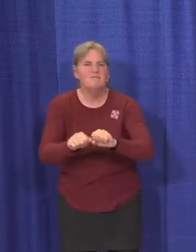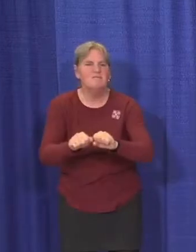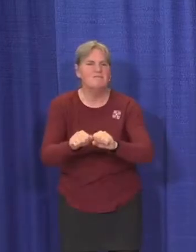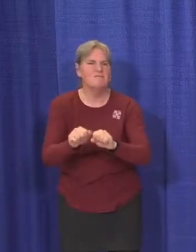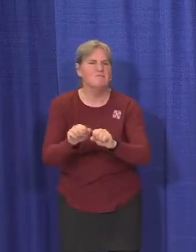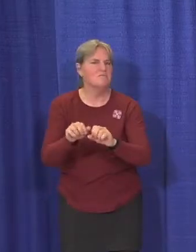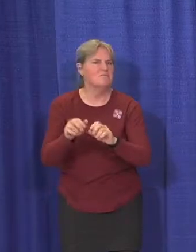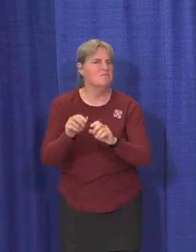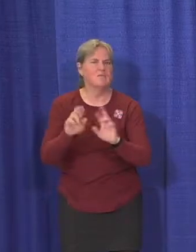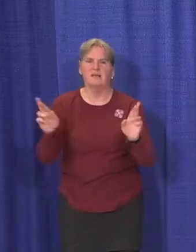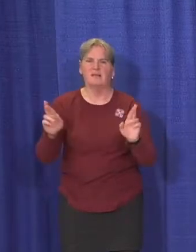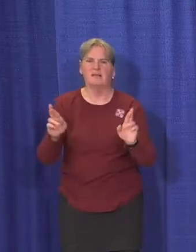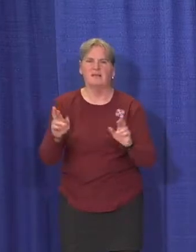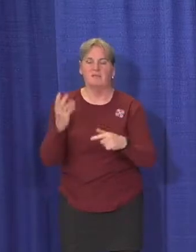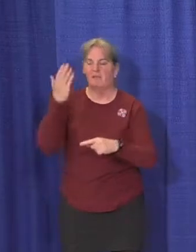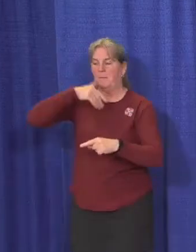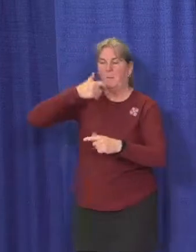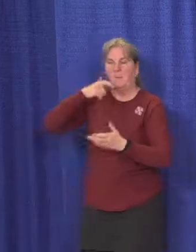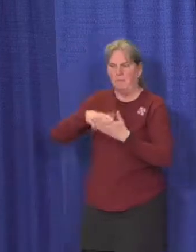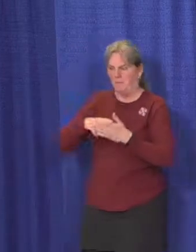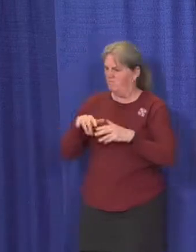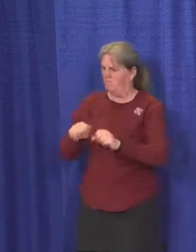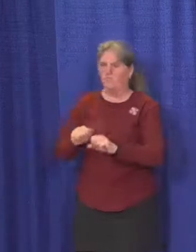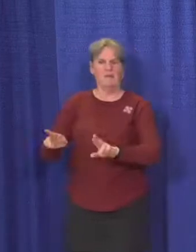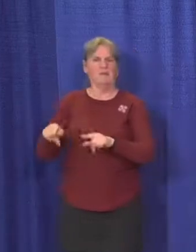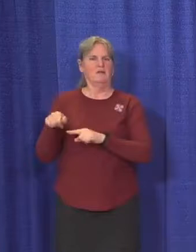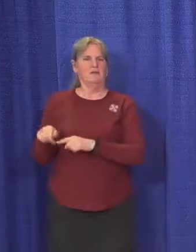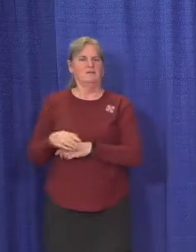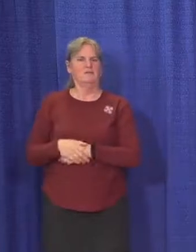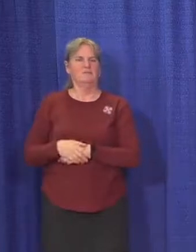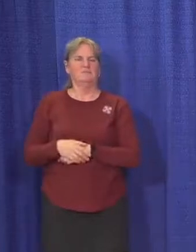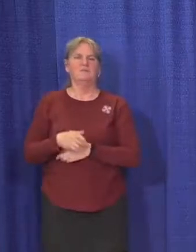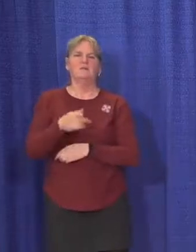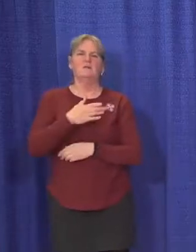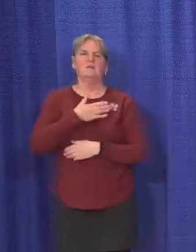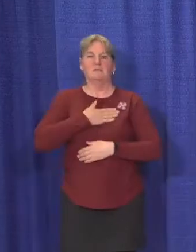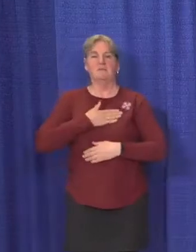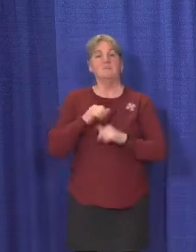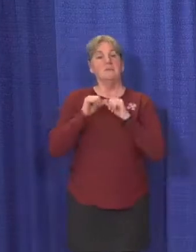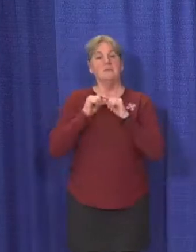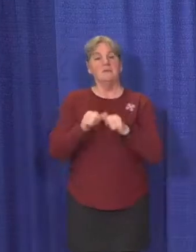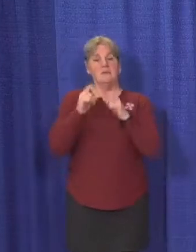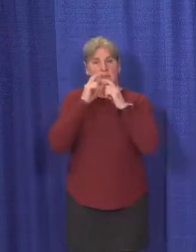especially when we least expect it. For now please continue to wear